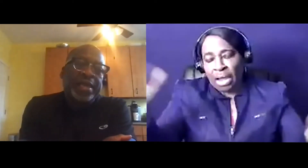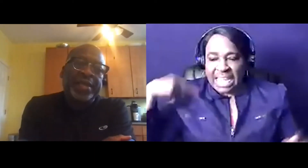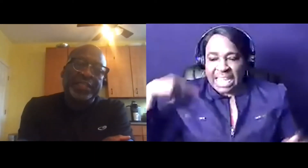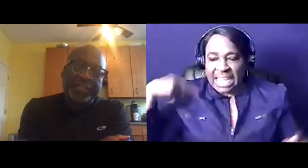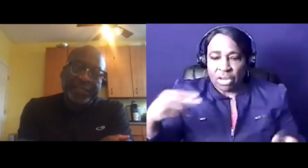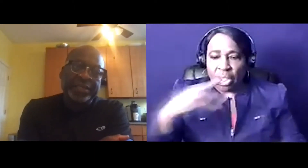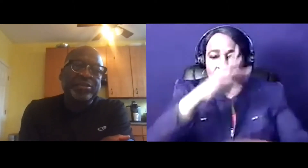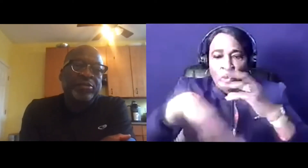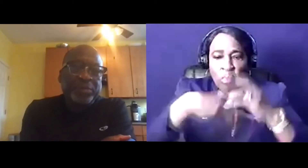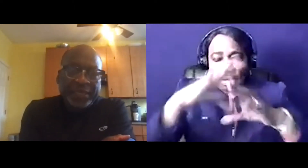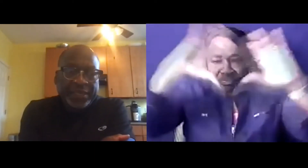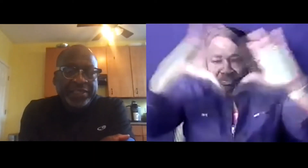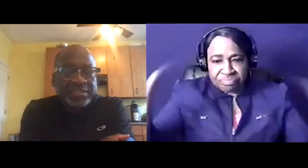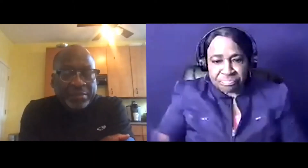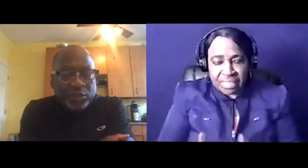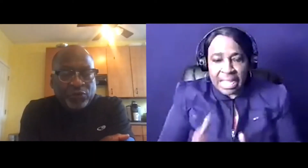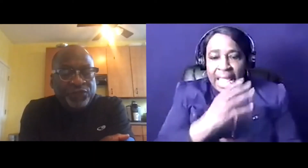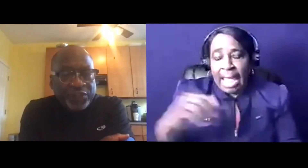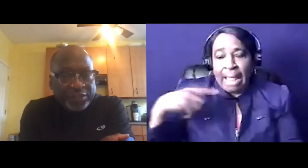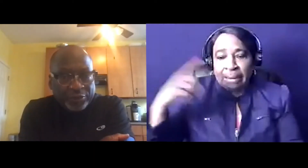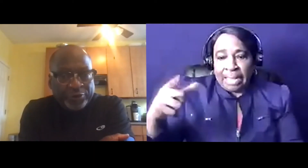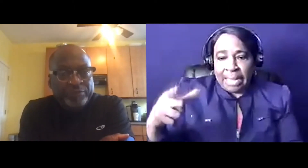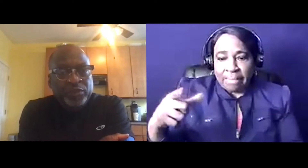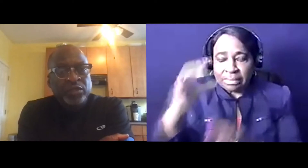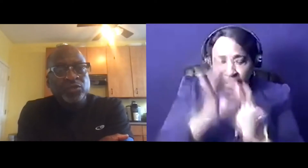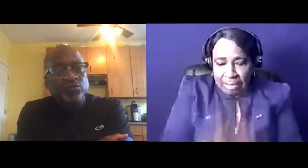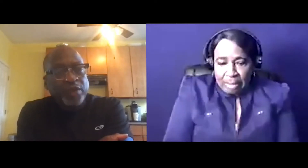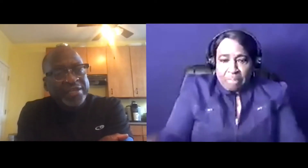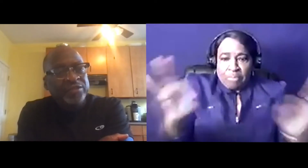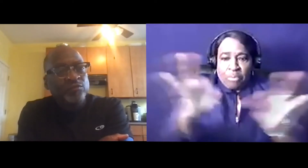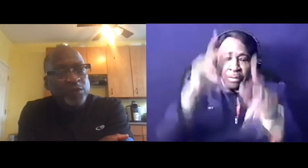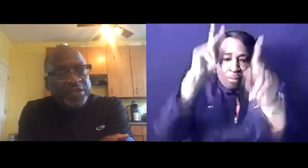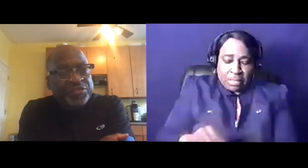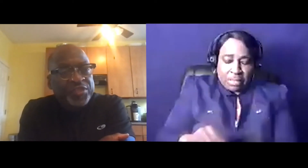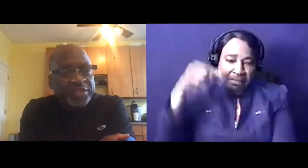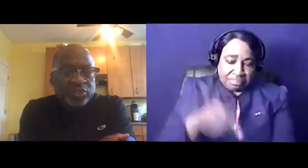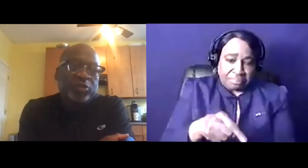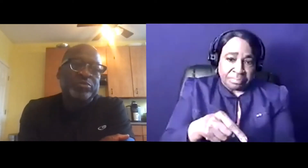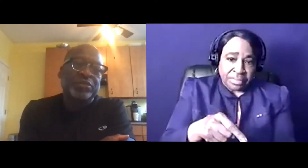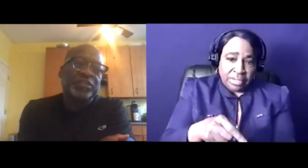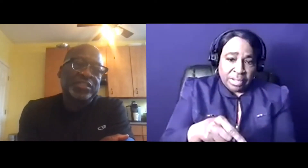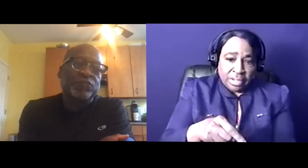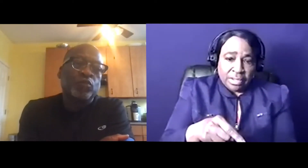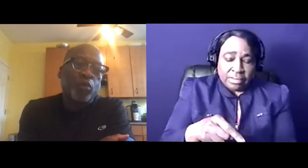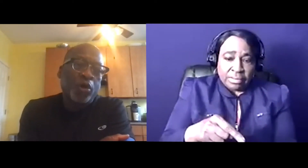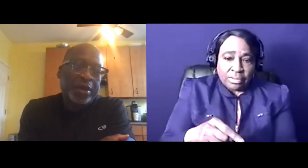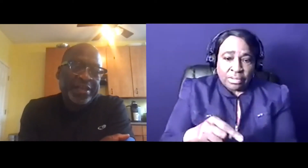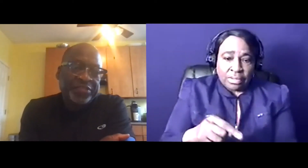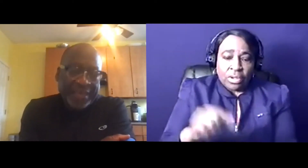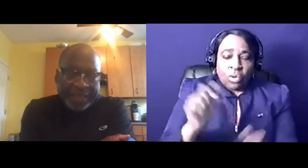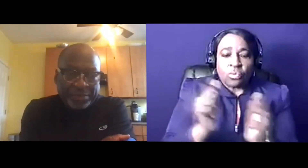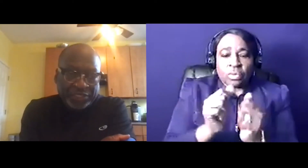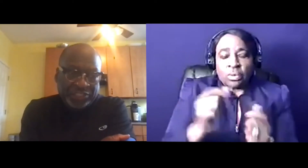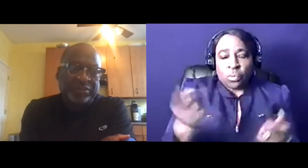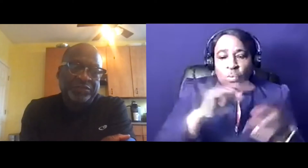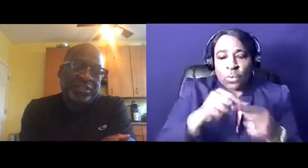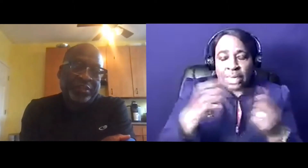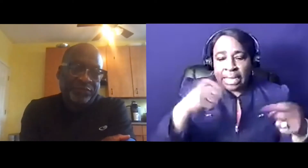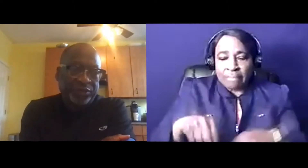and Lincoln being a seminal figure to reckon with in terms of the Civil War and the abolition of slavery